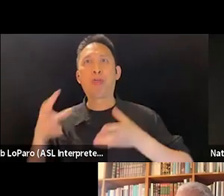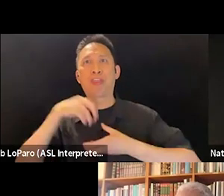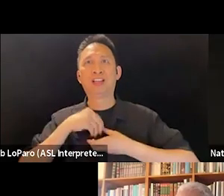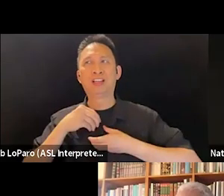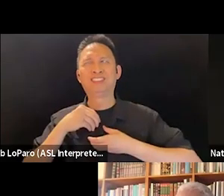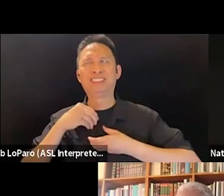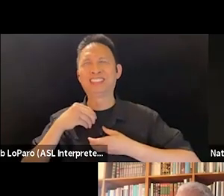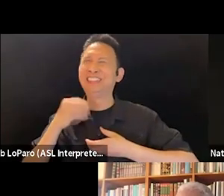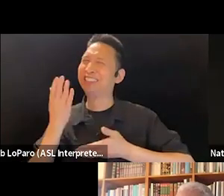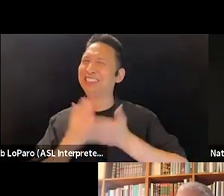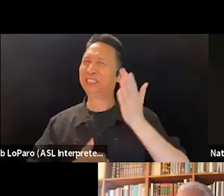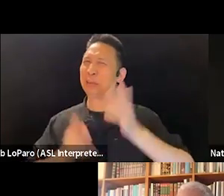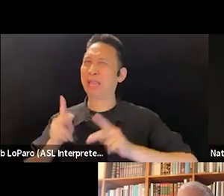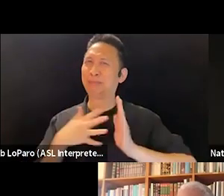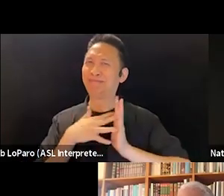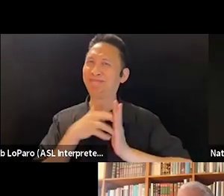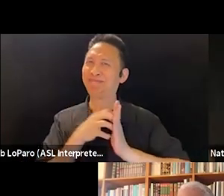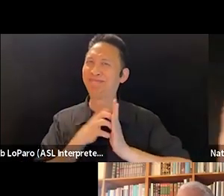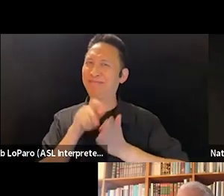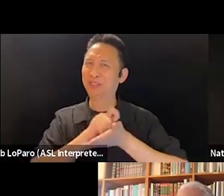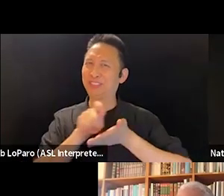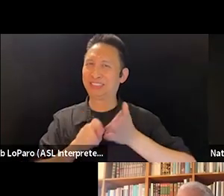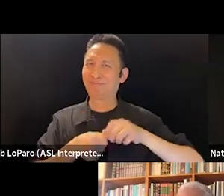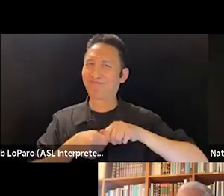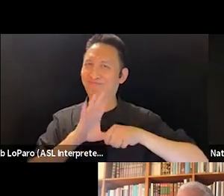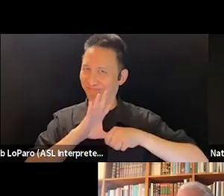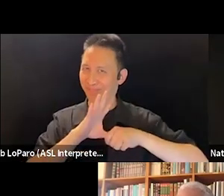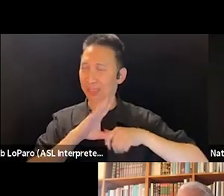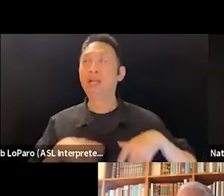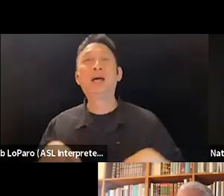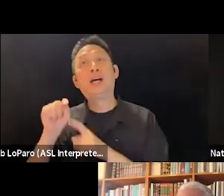And the treatment is important. But you know, the Anglo Sax people,